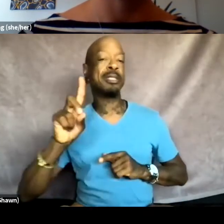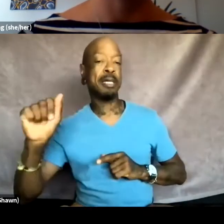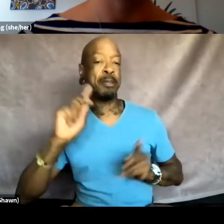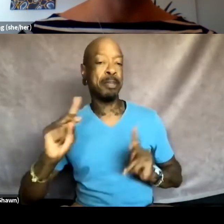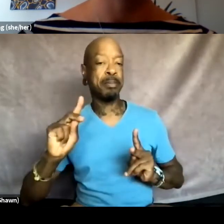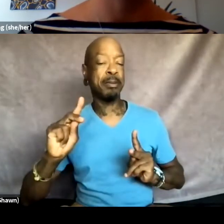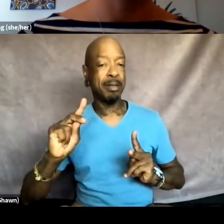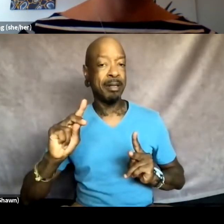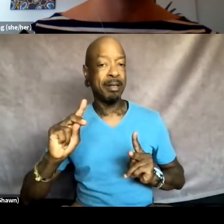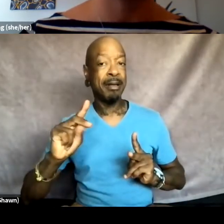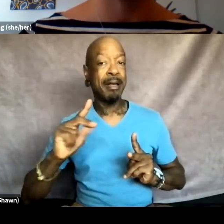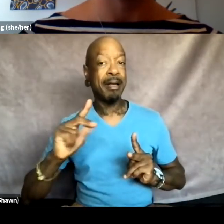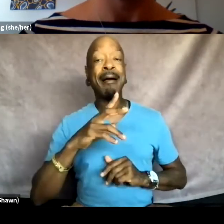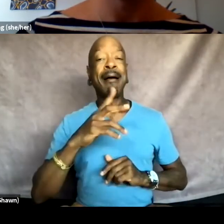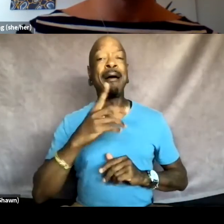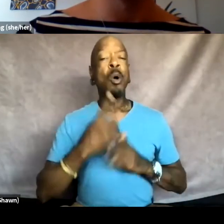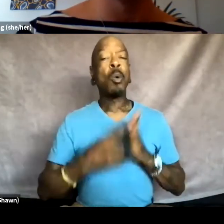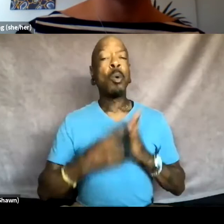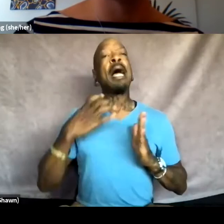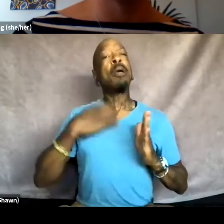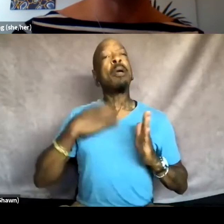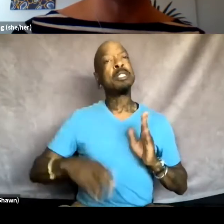Keah Brown: What I wish people would think about what they were doing when they shared